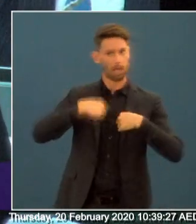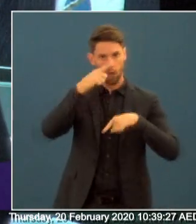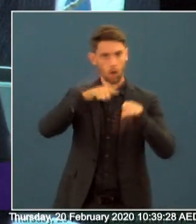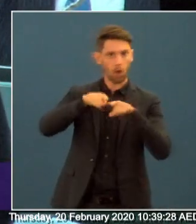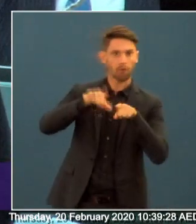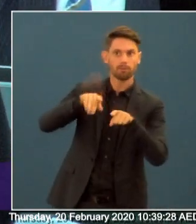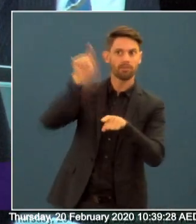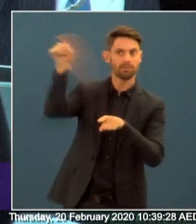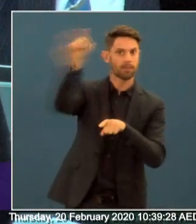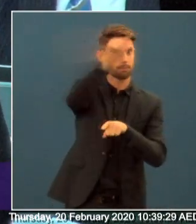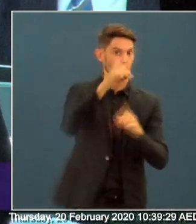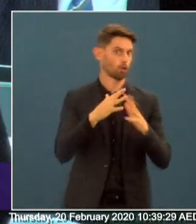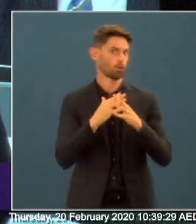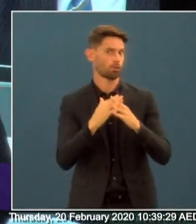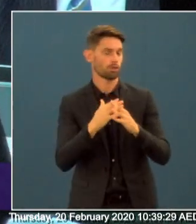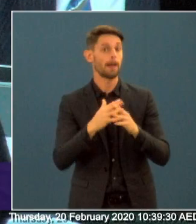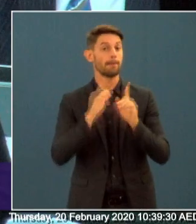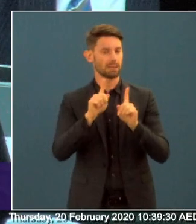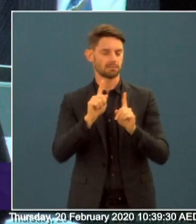Our focus, though, is on the current system in Australia.